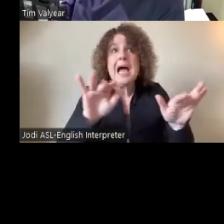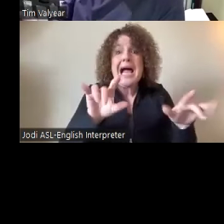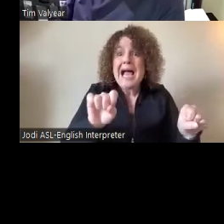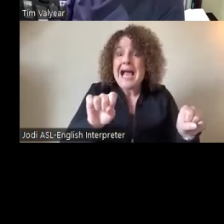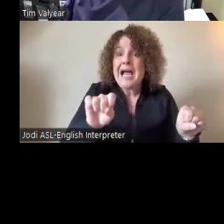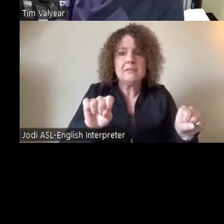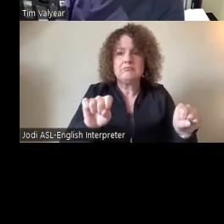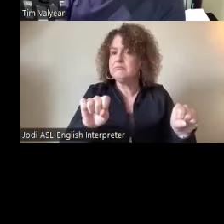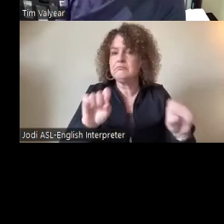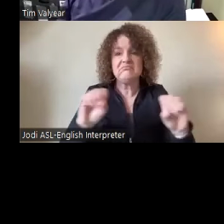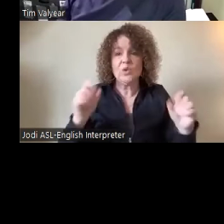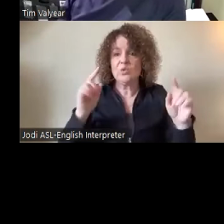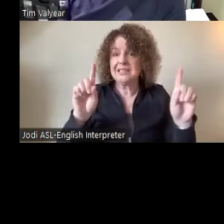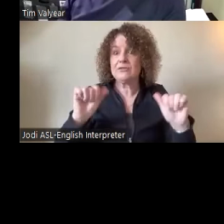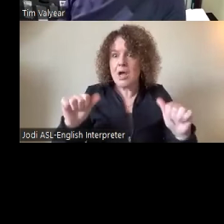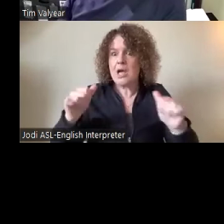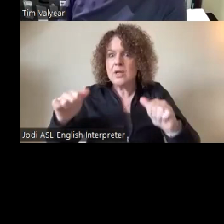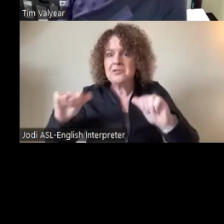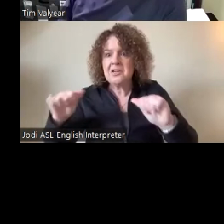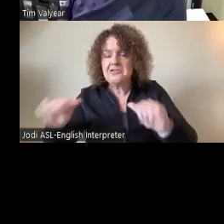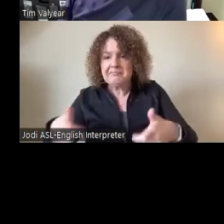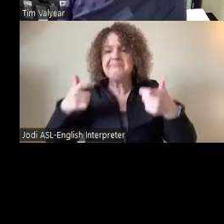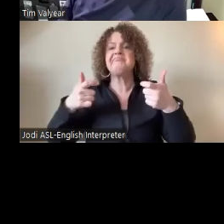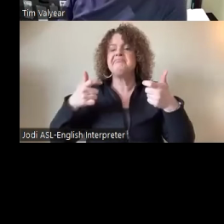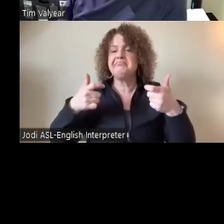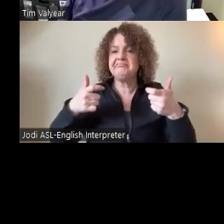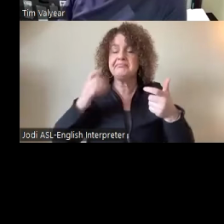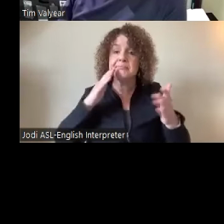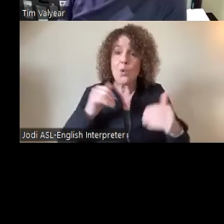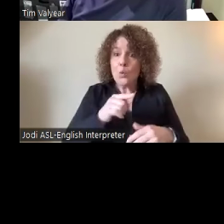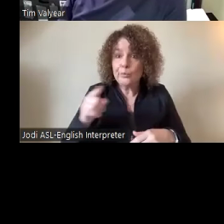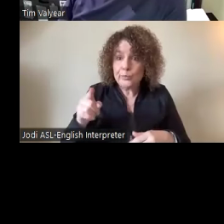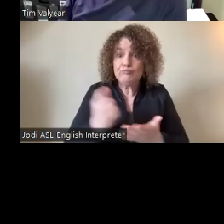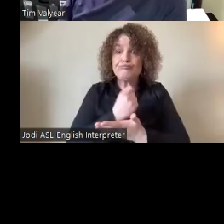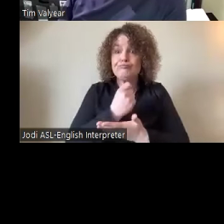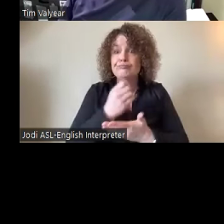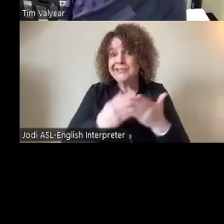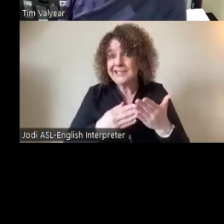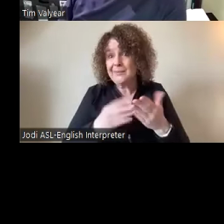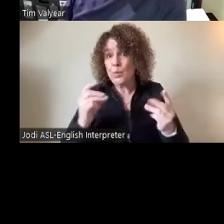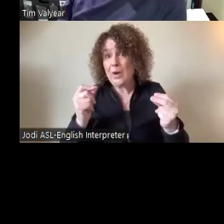and I and our older daughter ran to every one of the pharmacies and grocery stores. We were not successful on